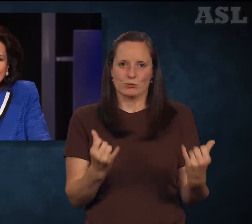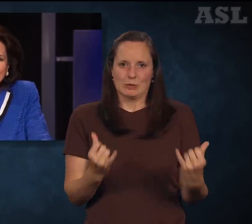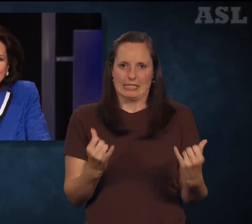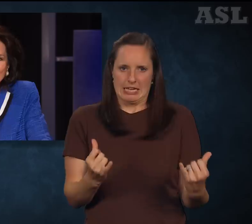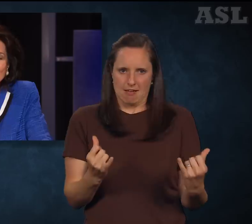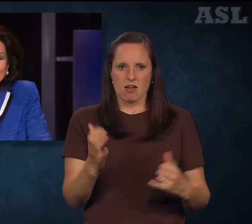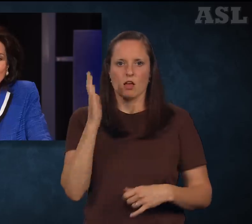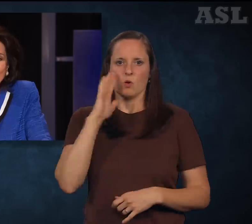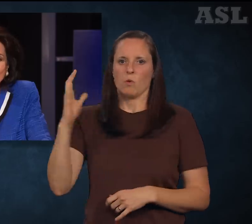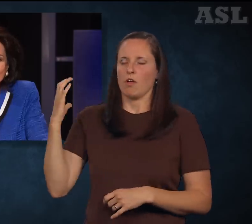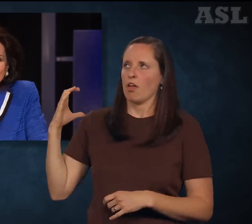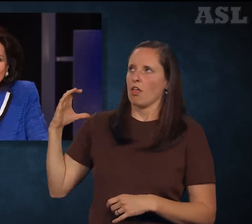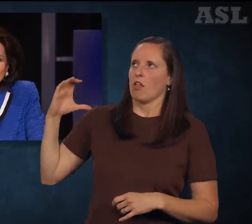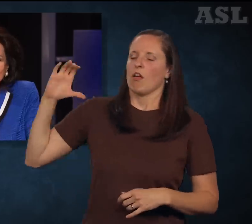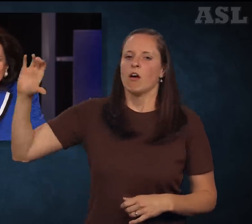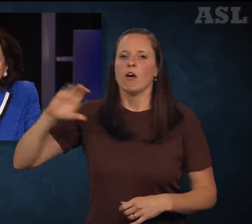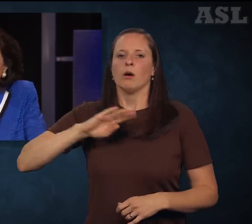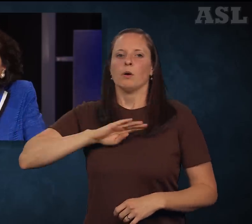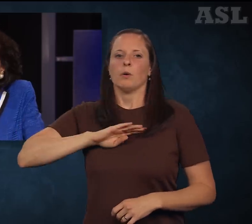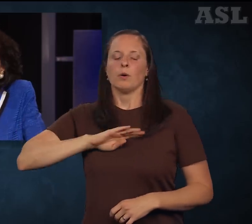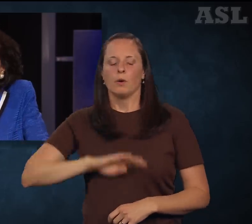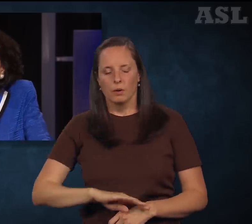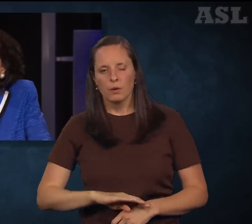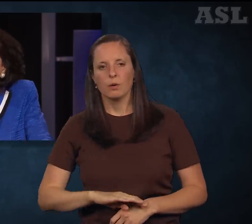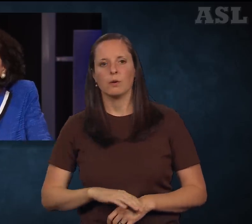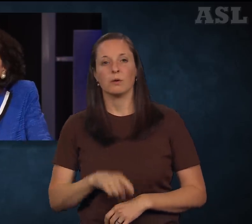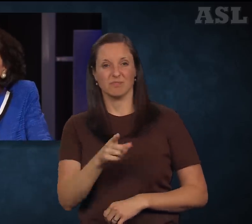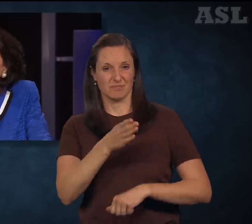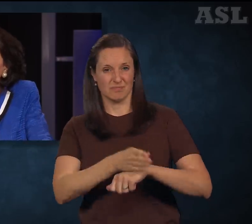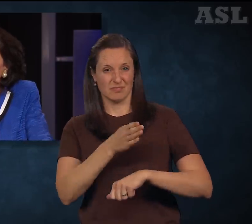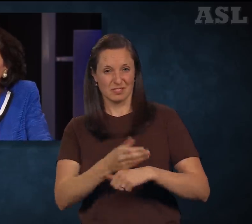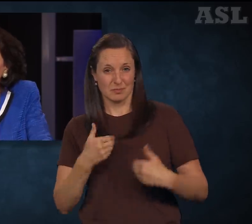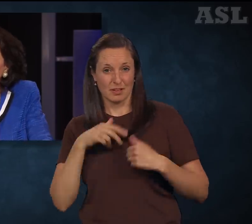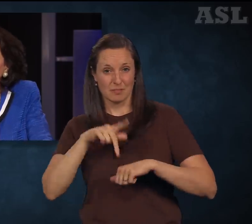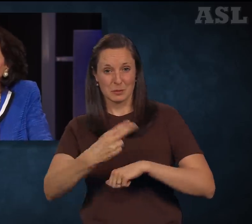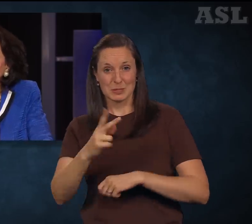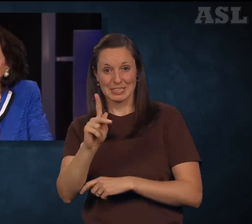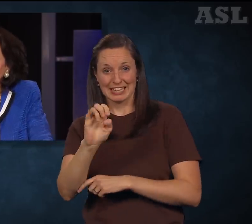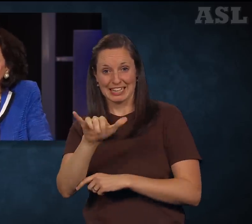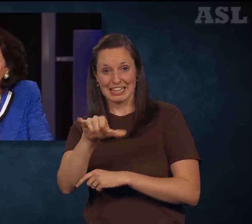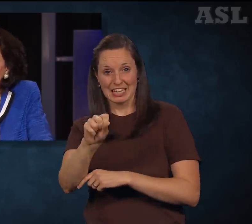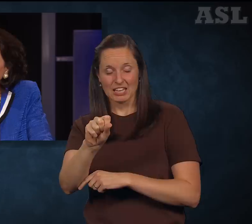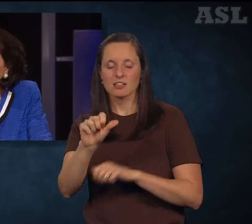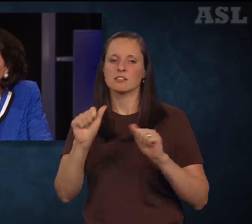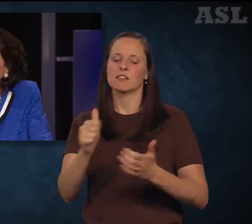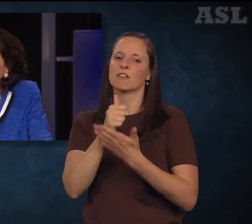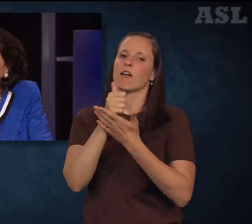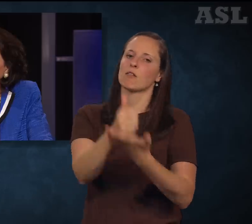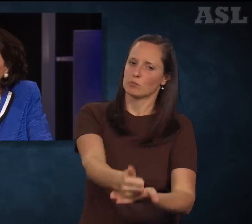WITH YOUR BISHOP.